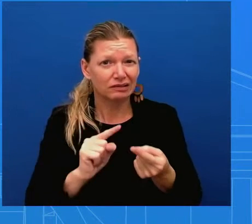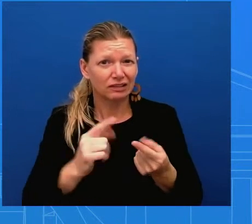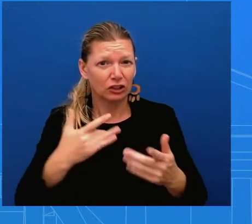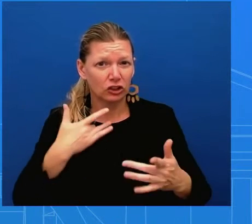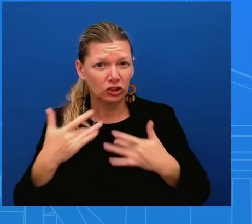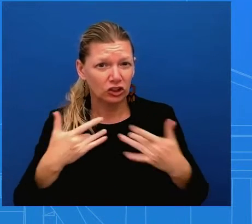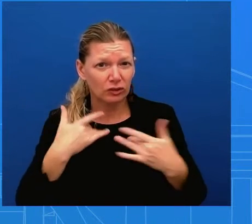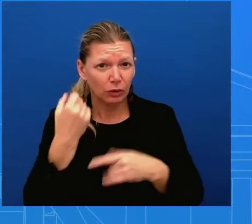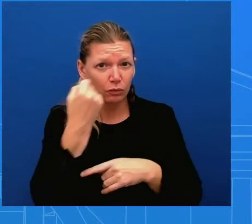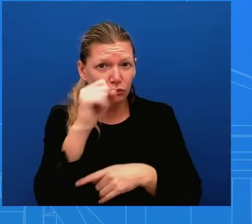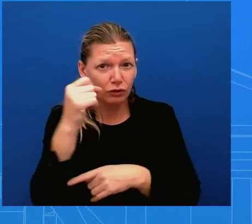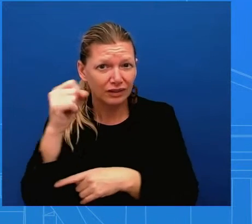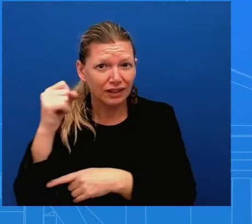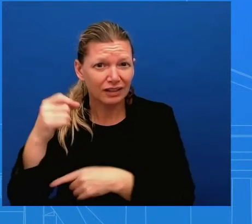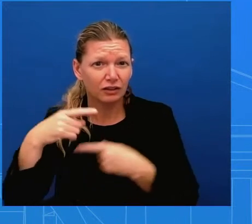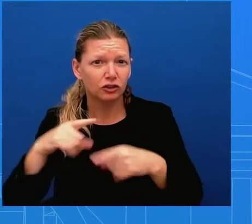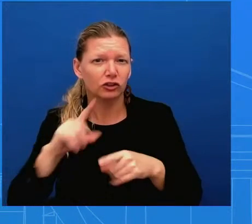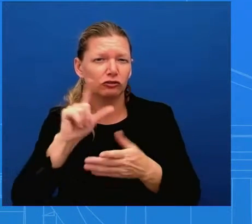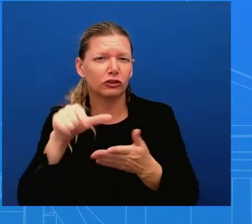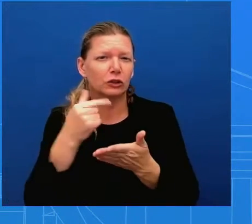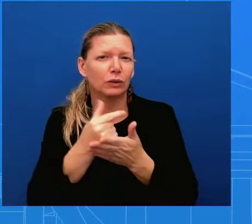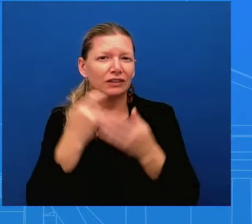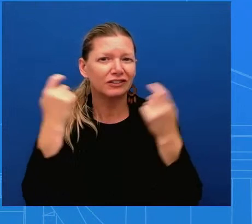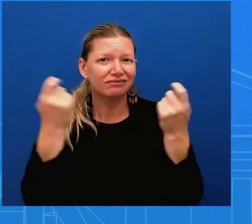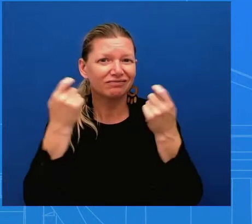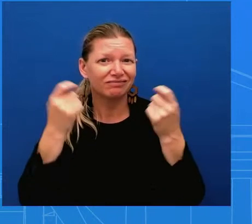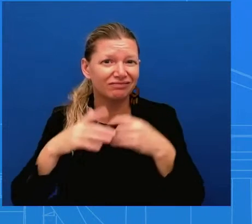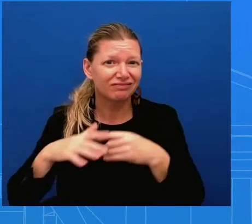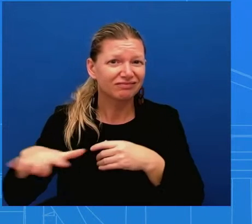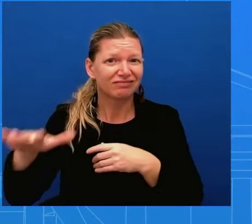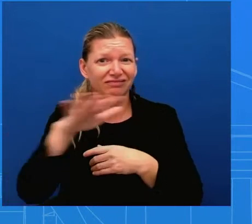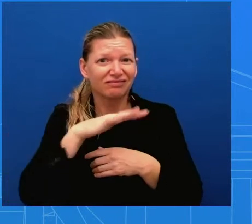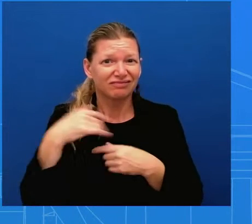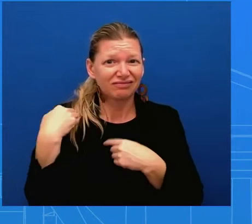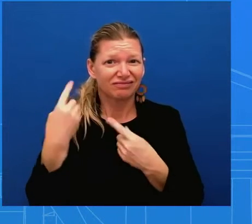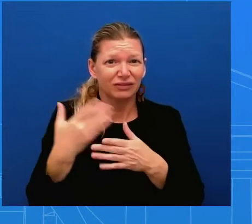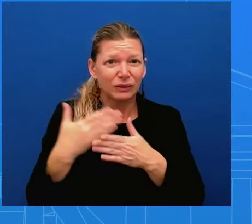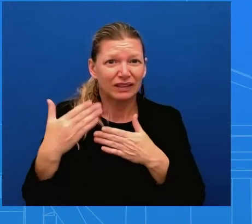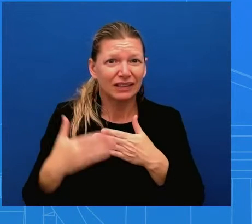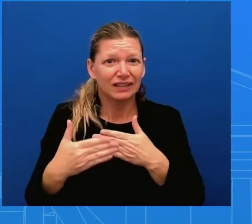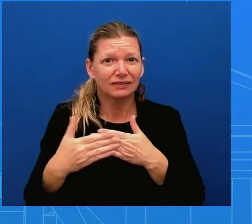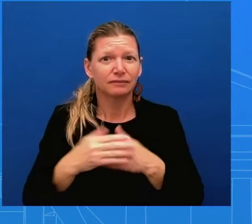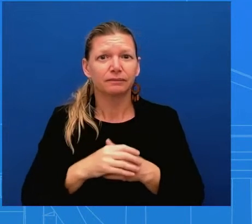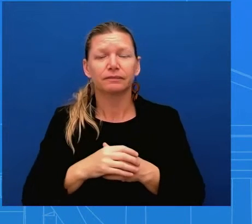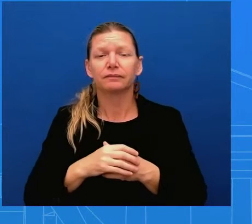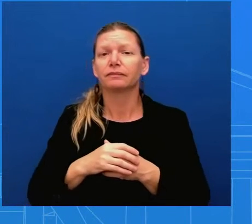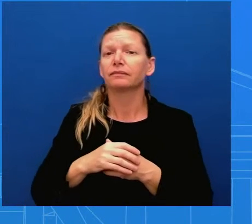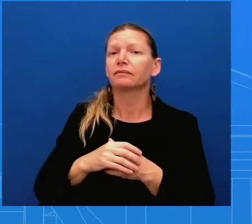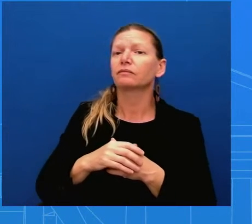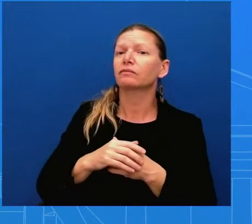and I'd have to defer to Steve to relay to you what he's said to them in their conversations. We're, of course, focused on the policy